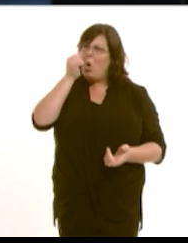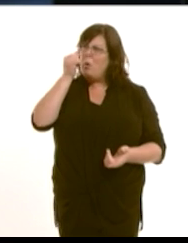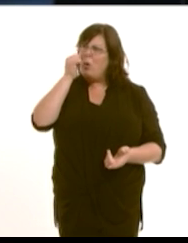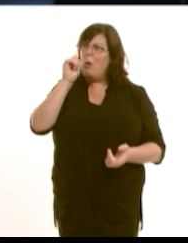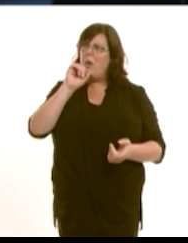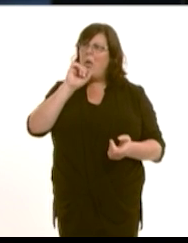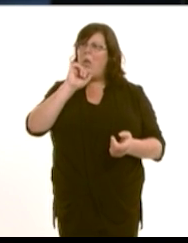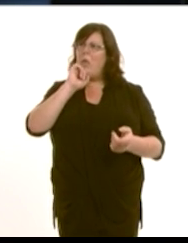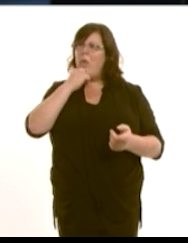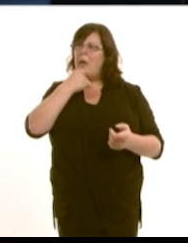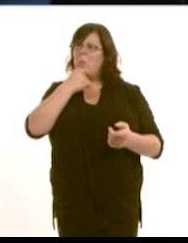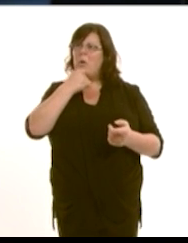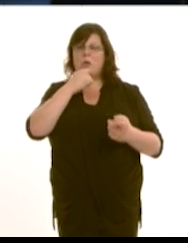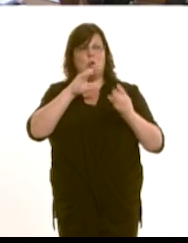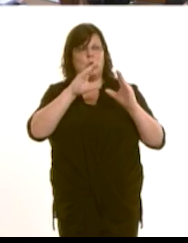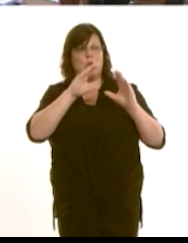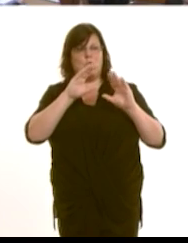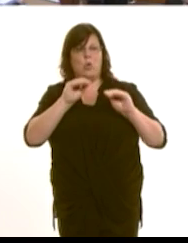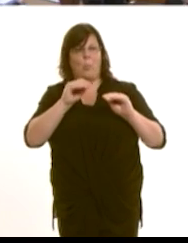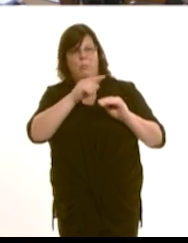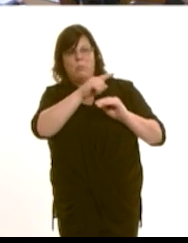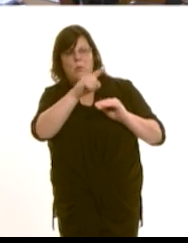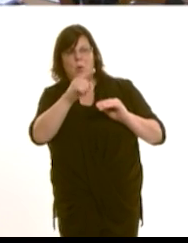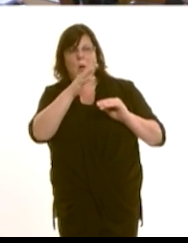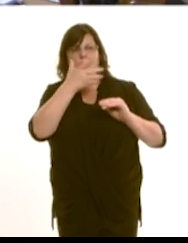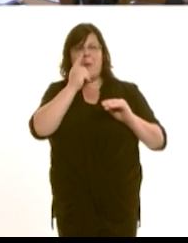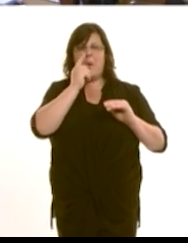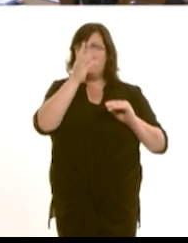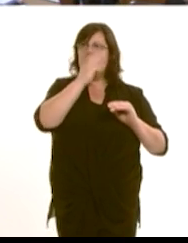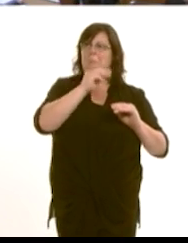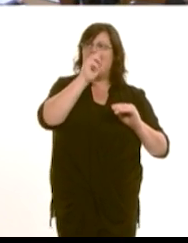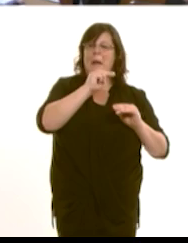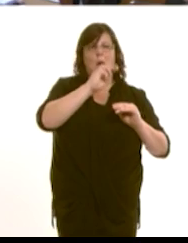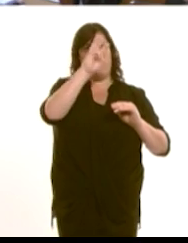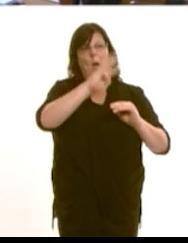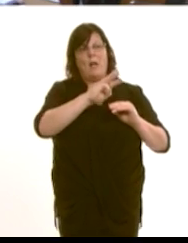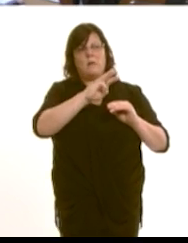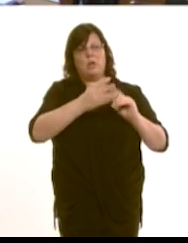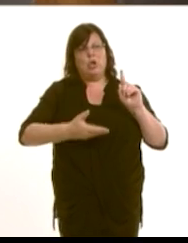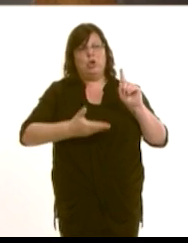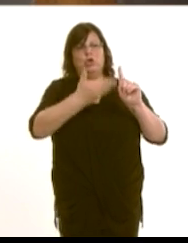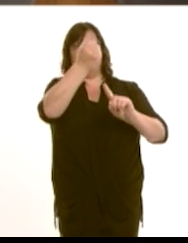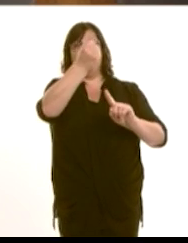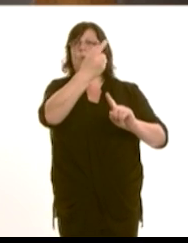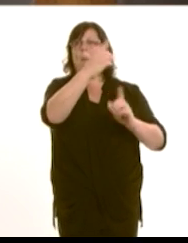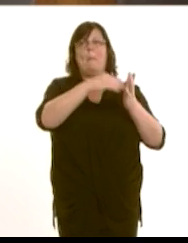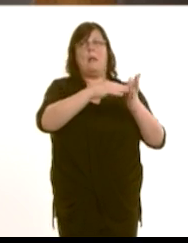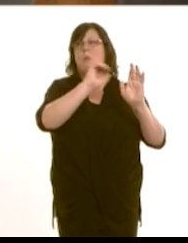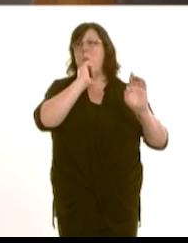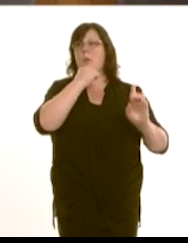your Governmentís ambition to increase the number of speakers to 1 million? Carwyn Jones: Itís been difficult over the past financial year; thatís quite true.